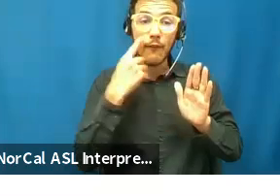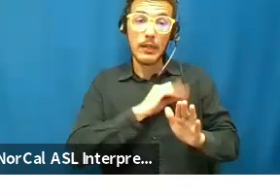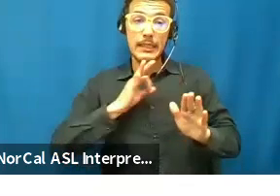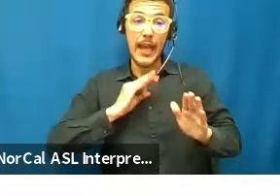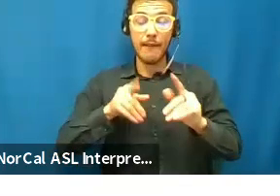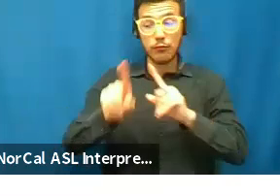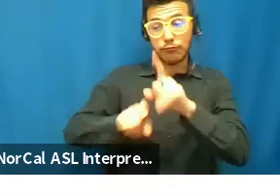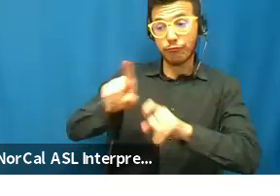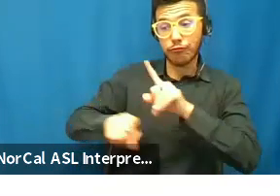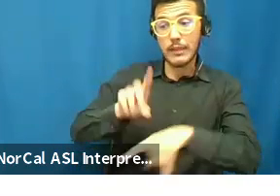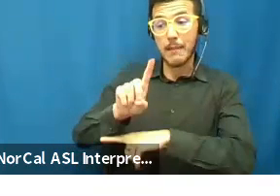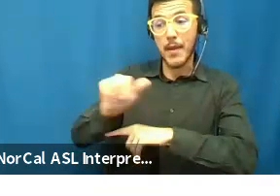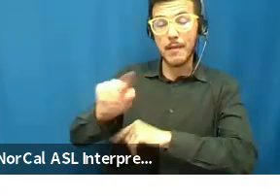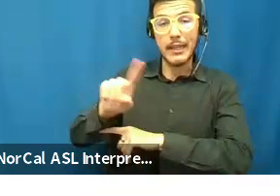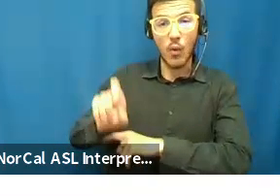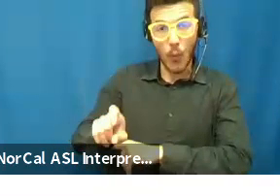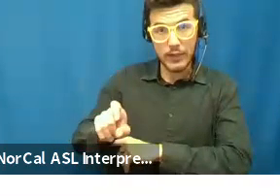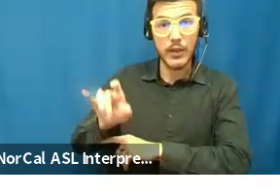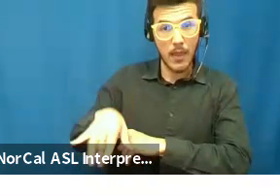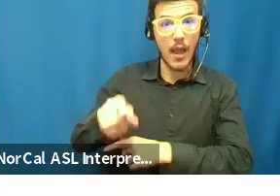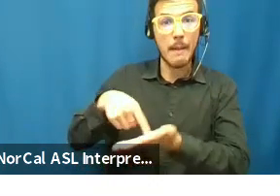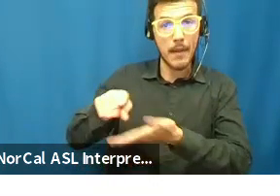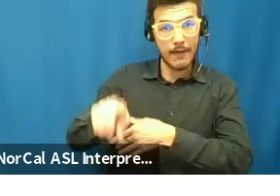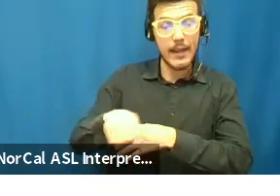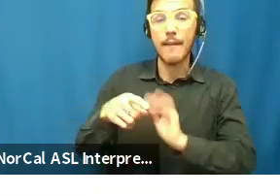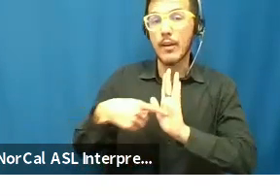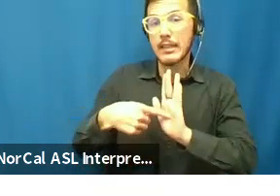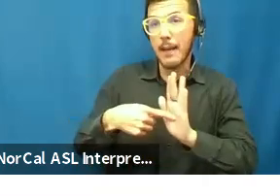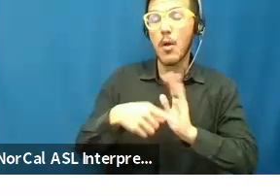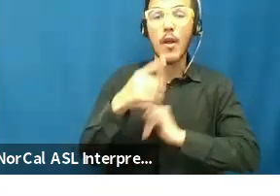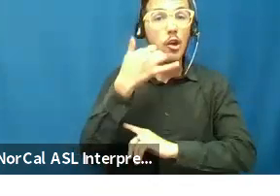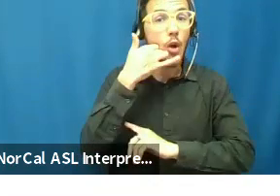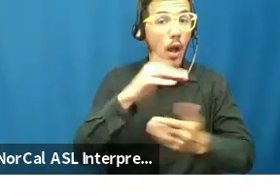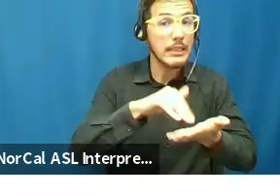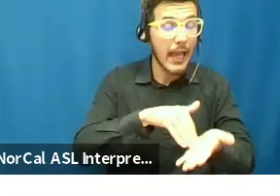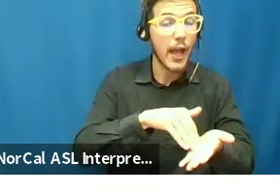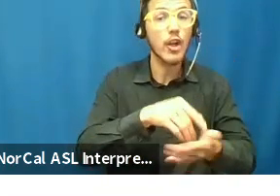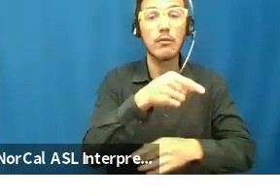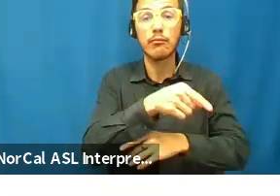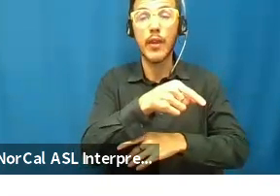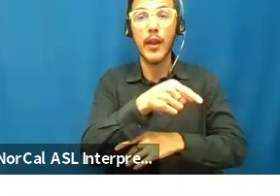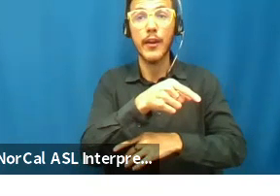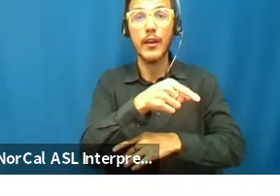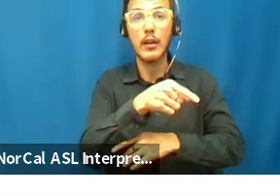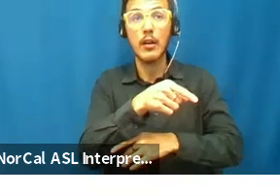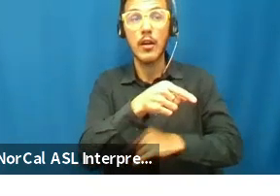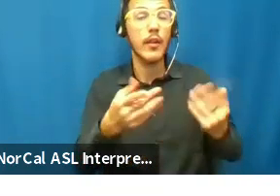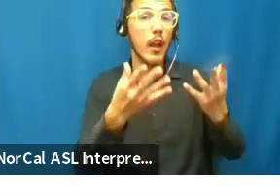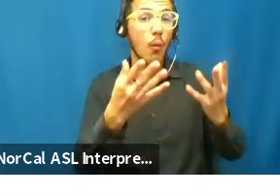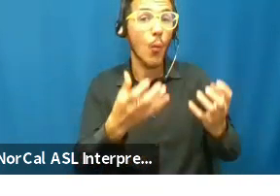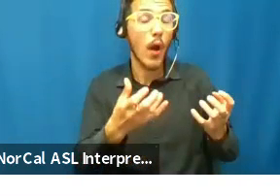in call centers, many of them, their main metric is how fast you can complete a call, and by adding